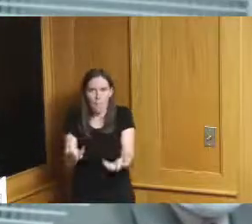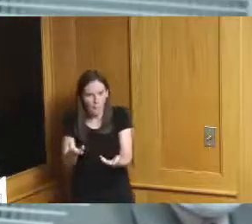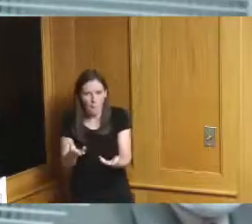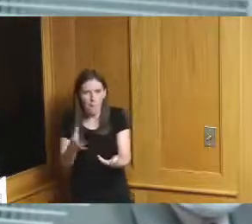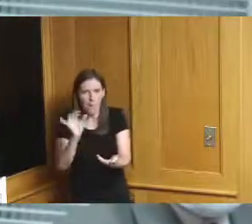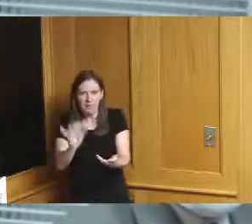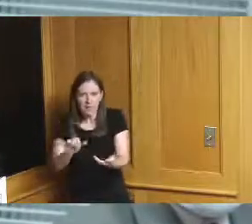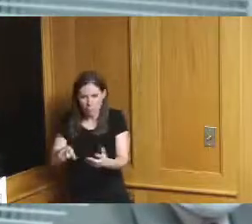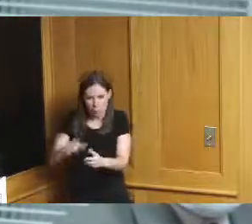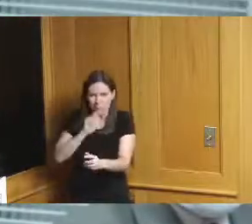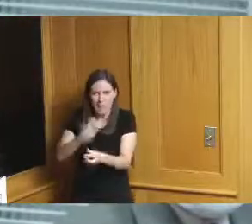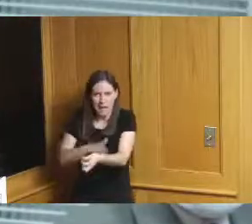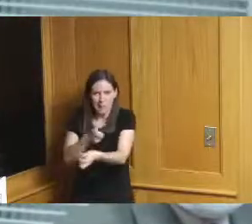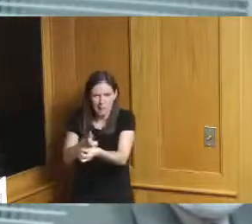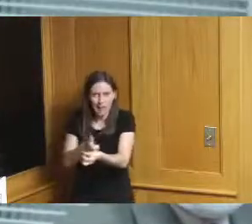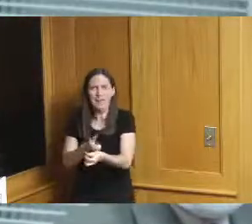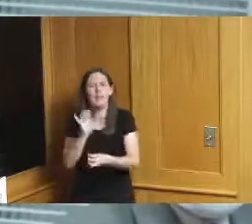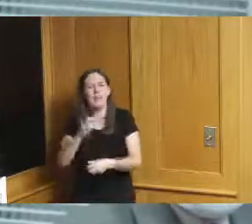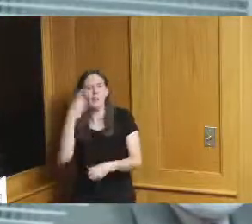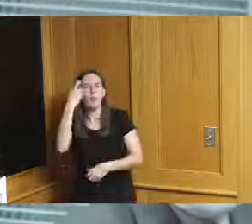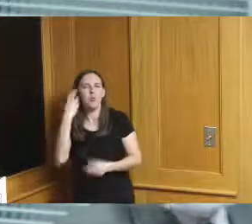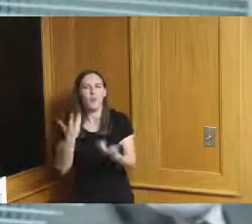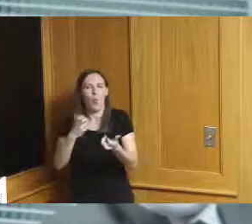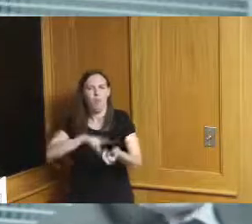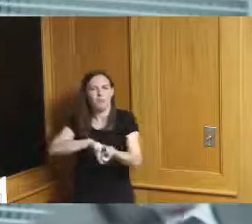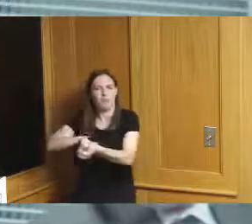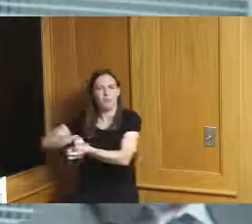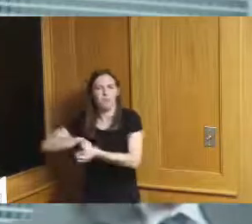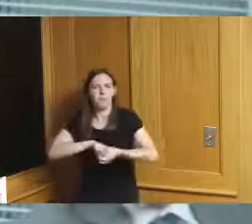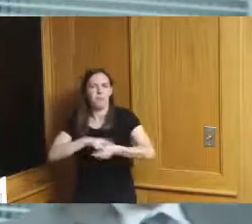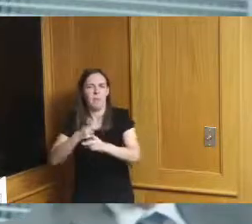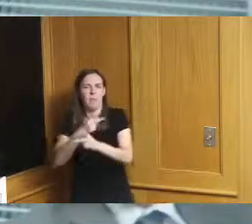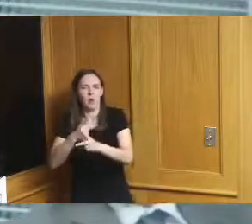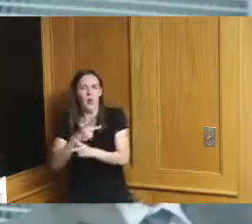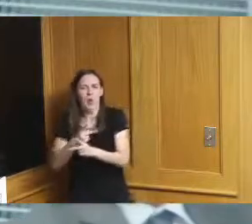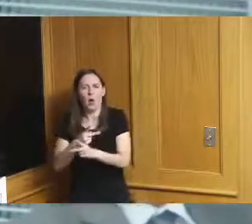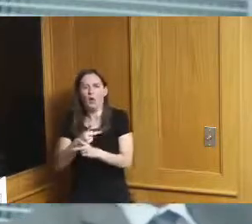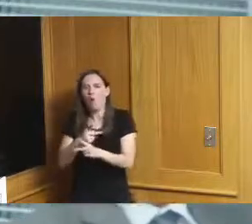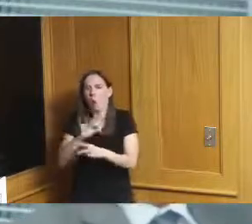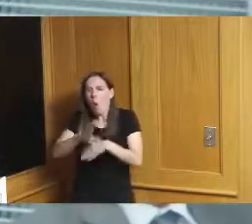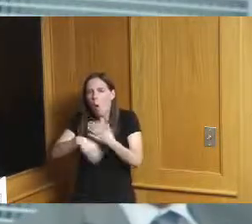to get a pulse and get a sense as to where we are from a coordination perspective and if there's any